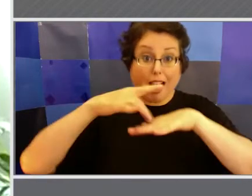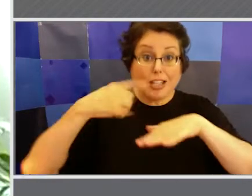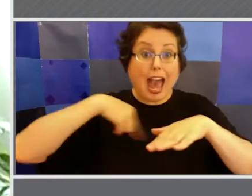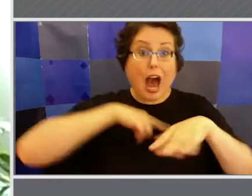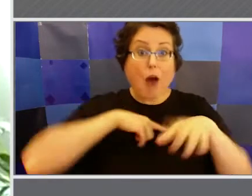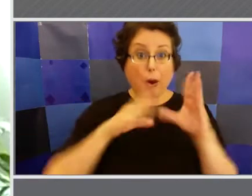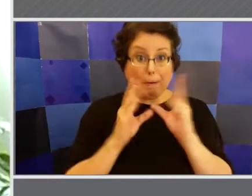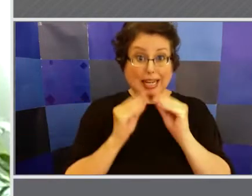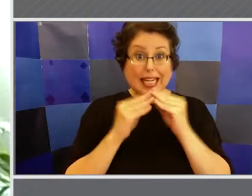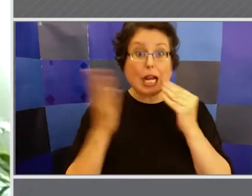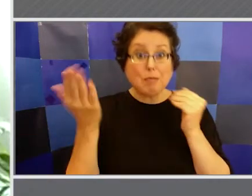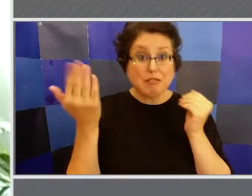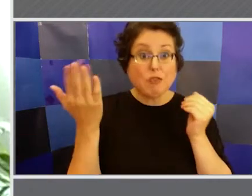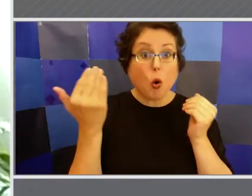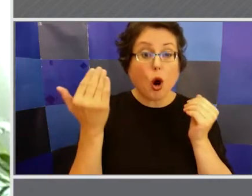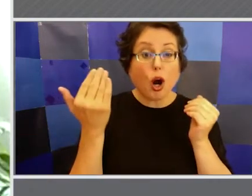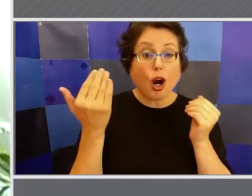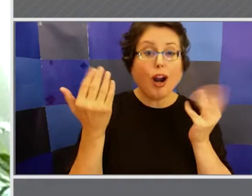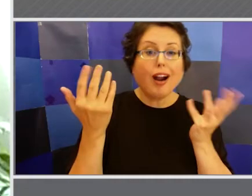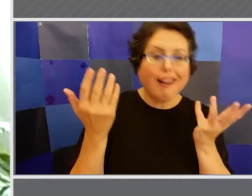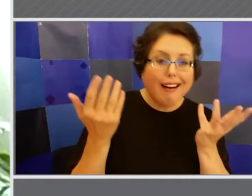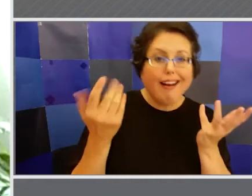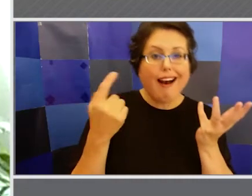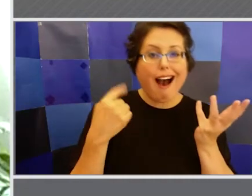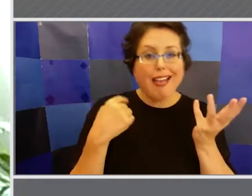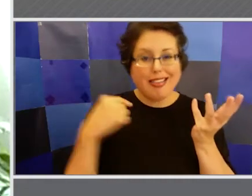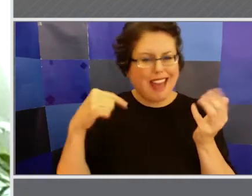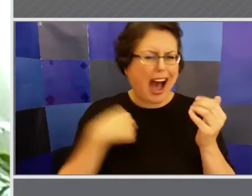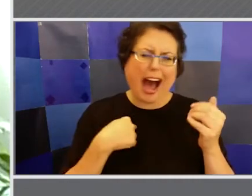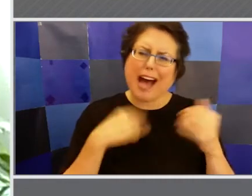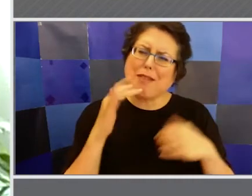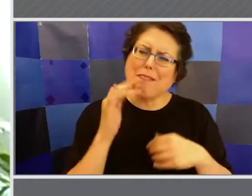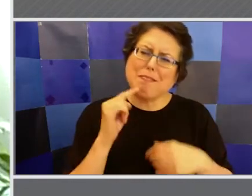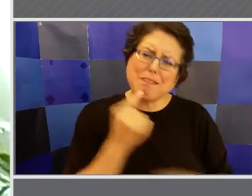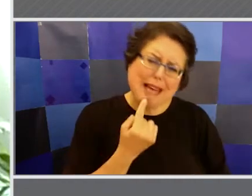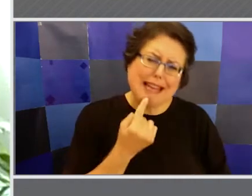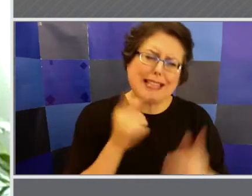I miss Brody's I'm just meeting new people and was sitting in a table and hearing about